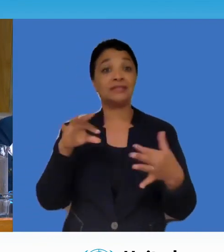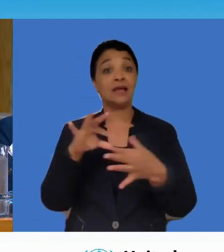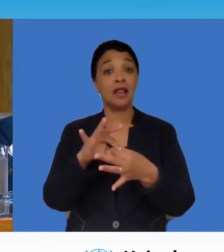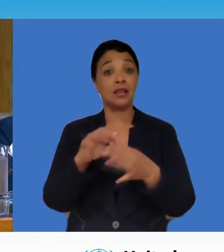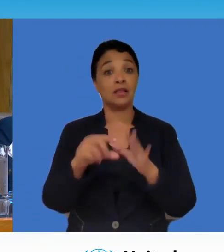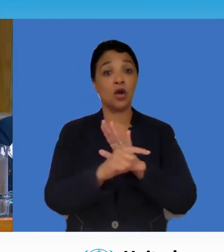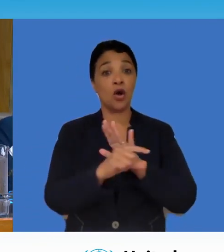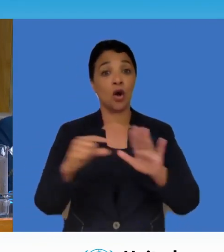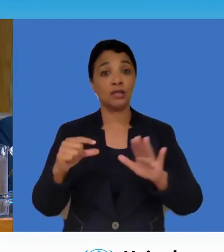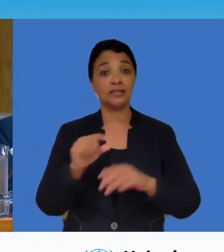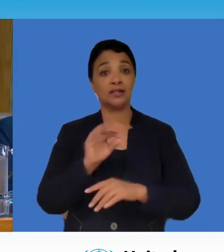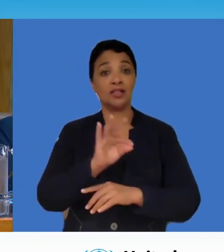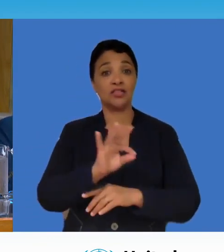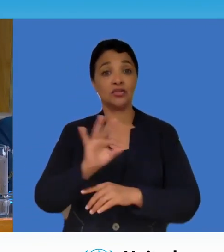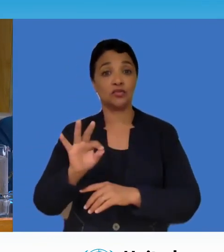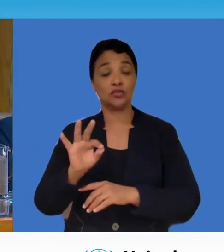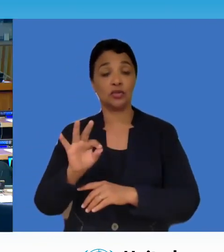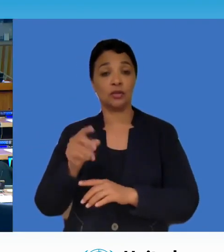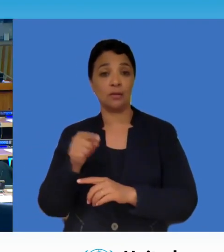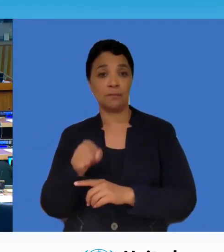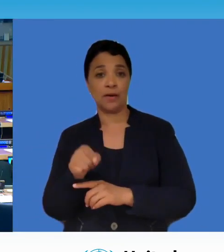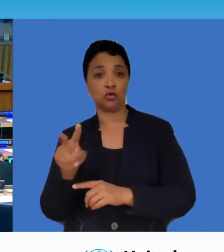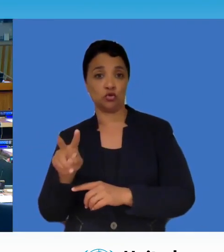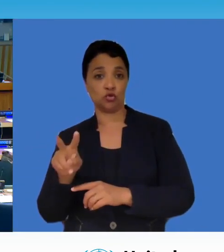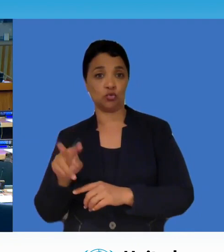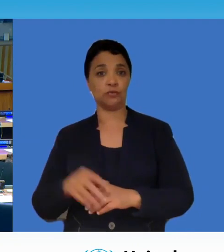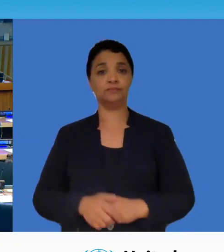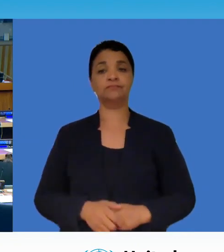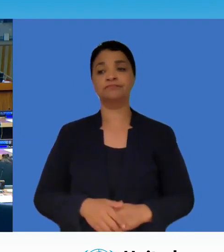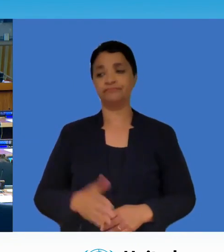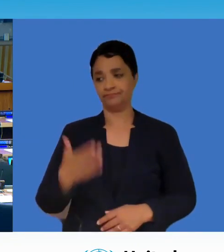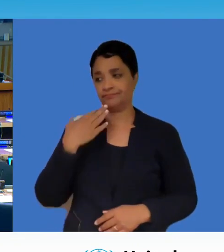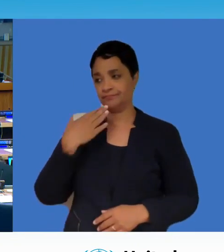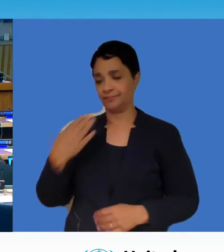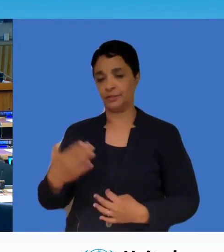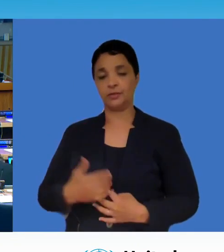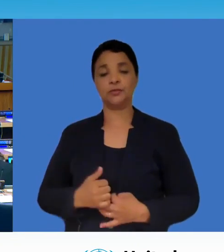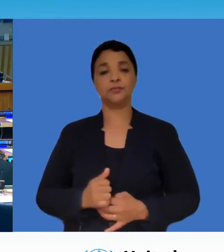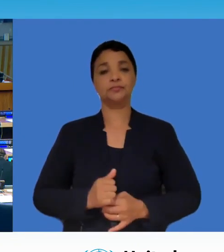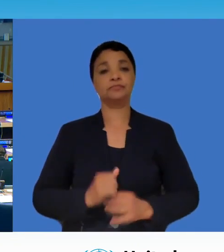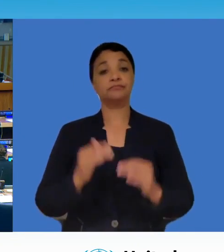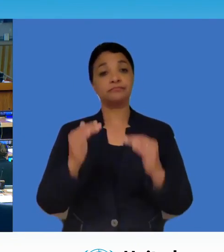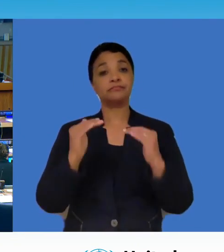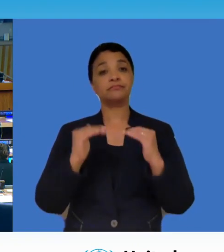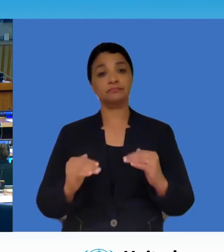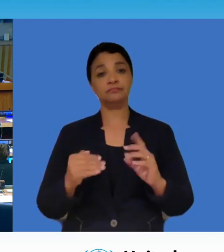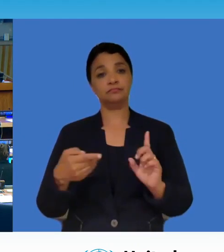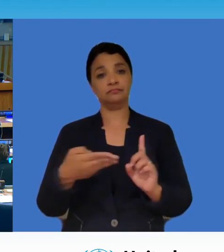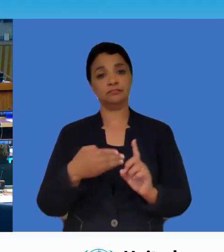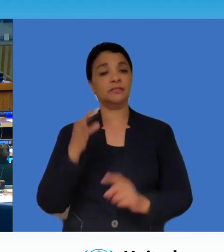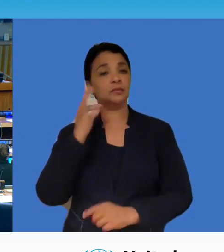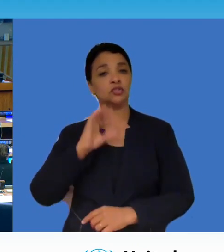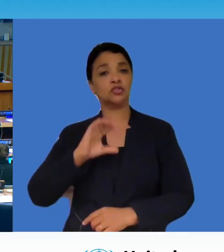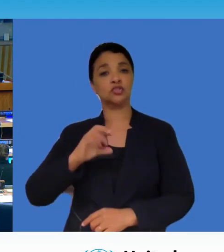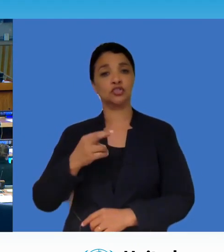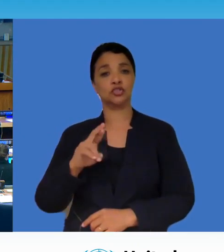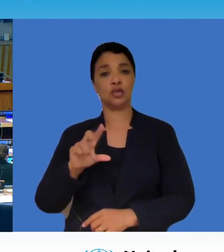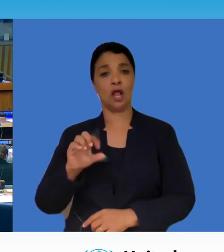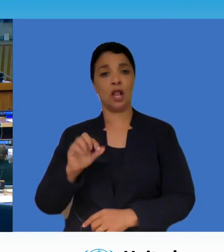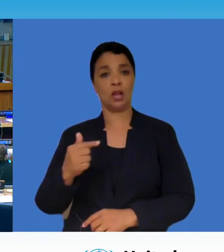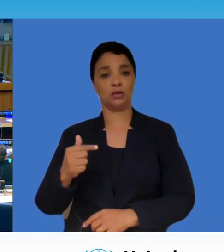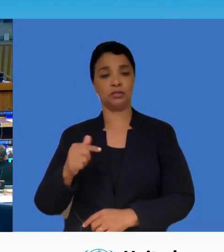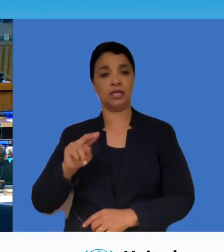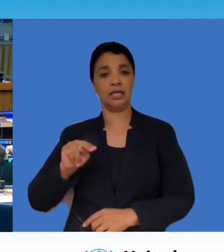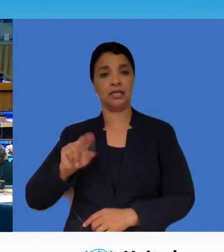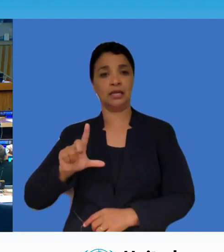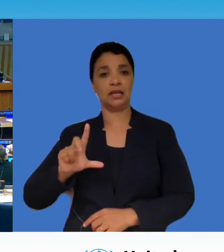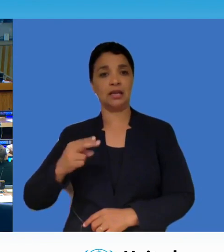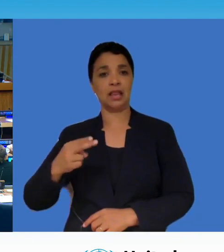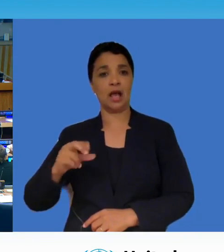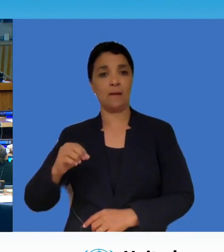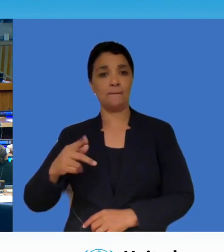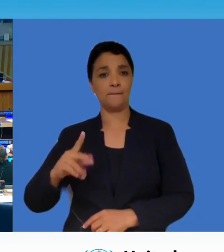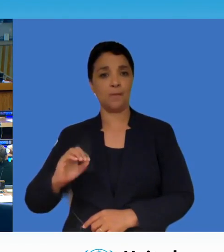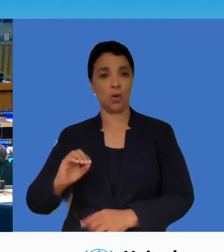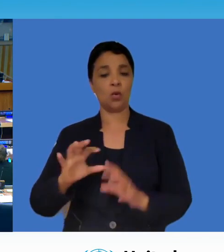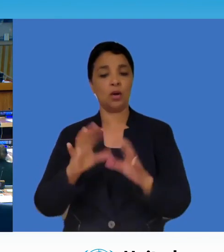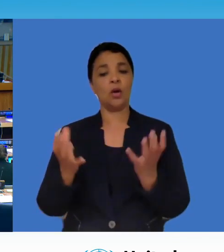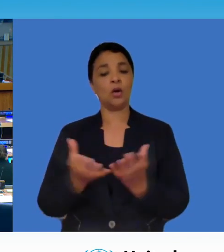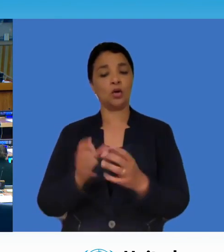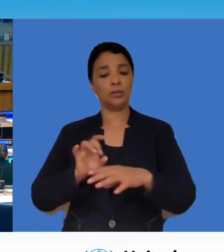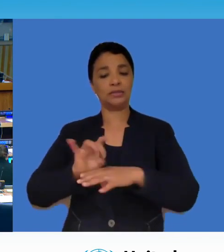as part the article 332 thank you thank you Mr had Miss charlot vwa mlan lapo Global disability